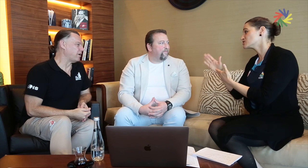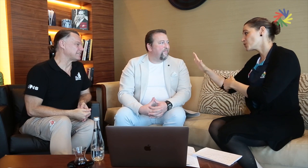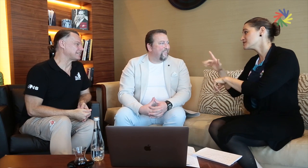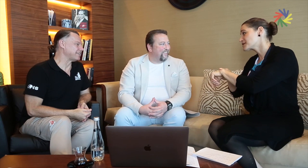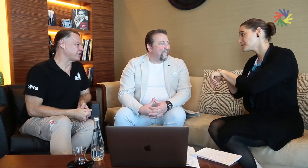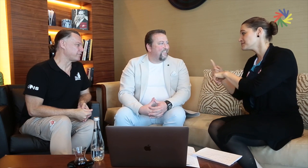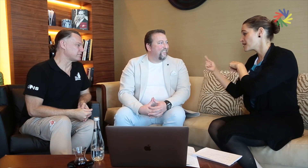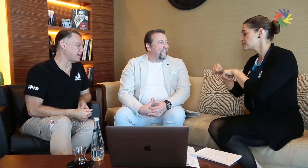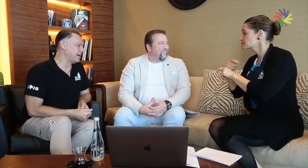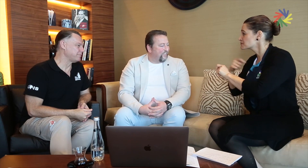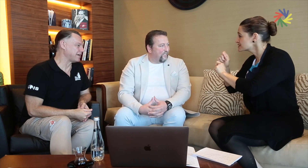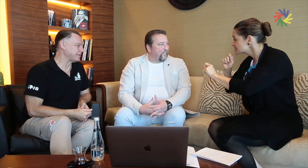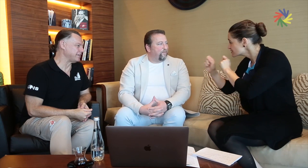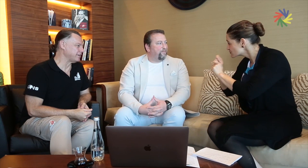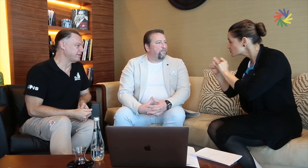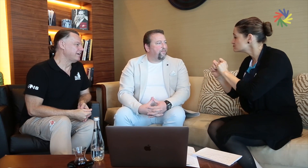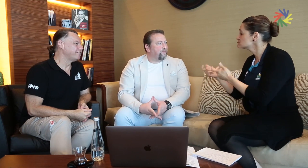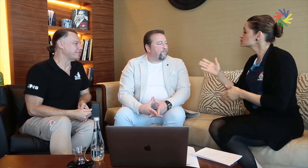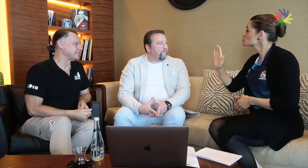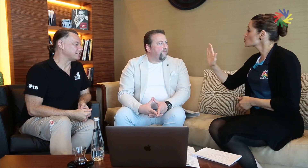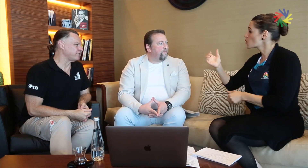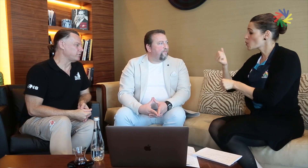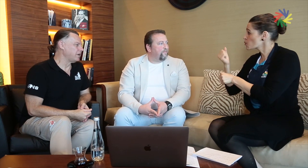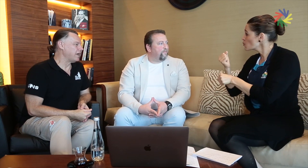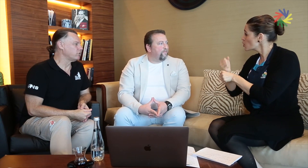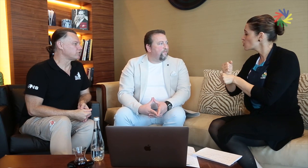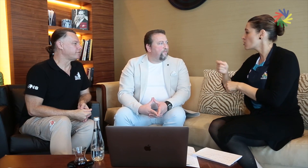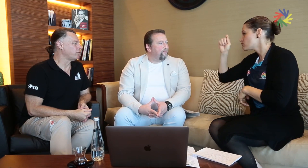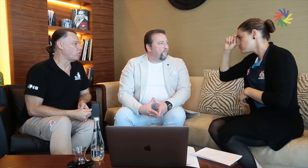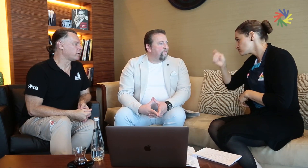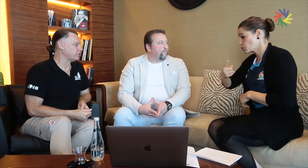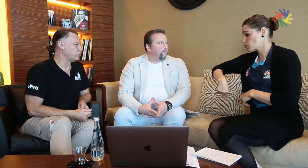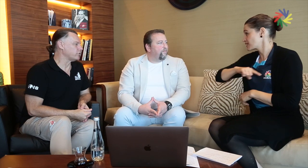Again, thank you very much for your time